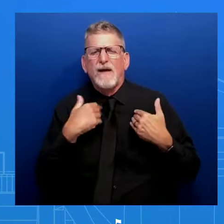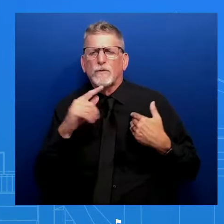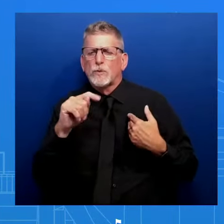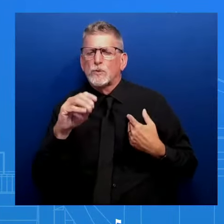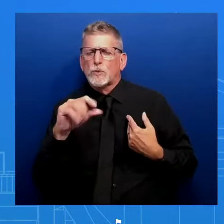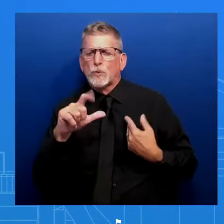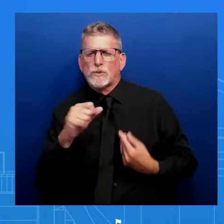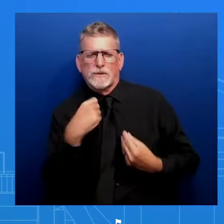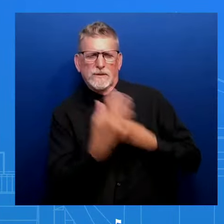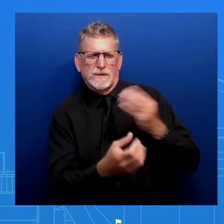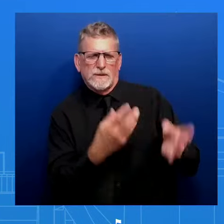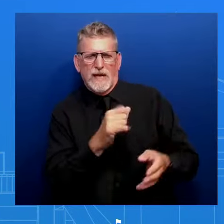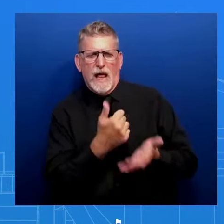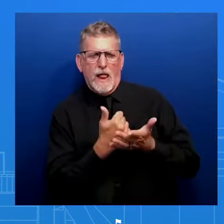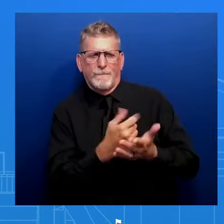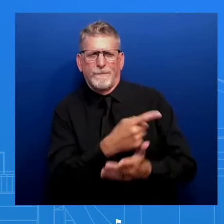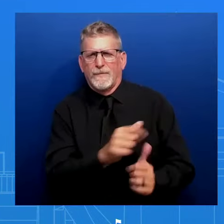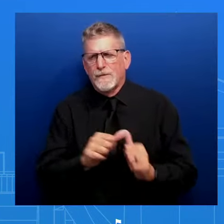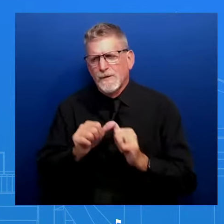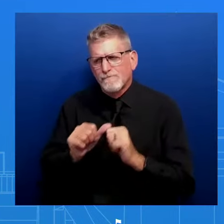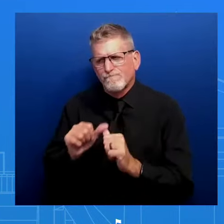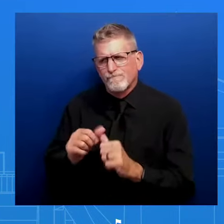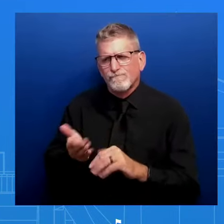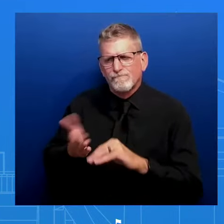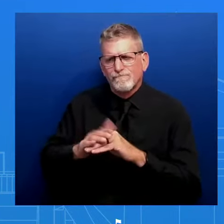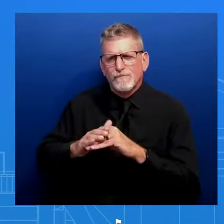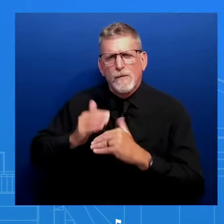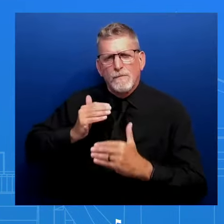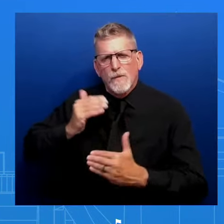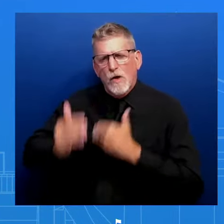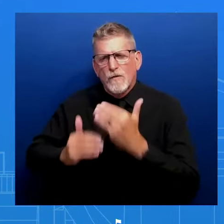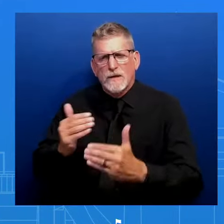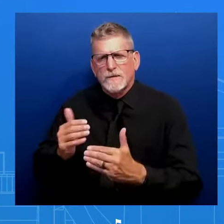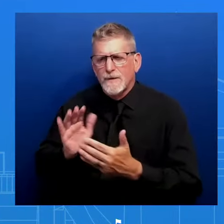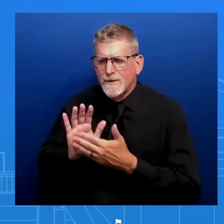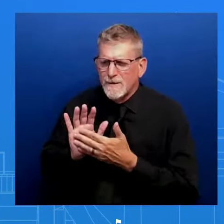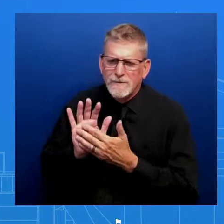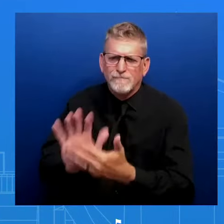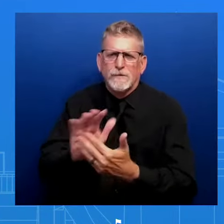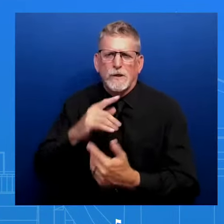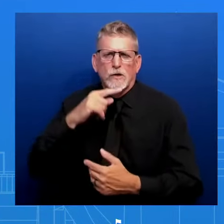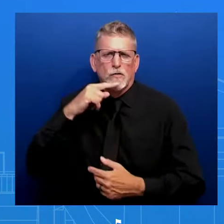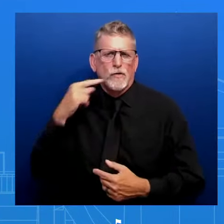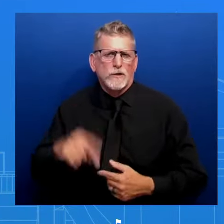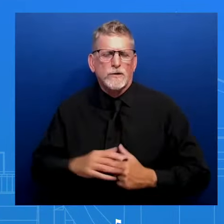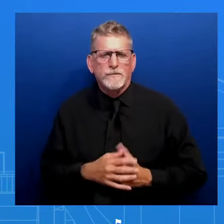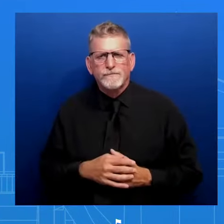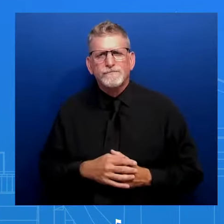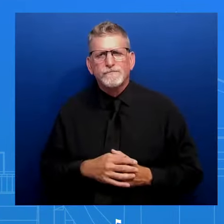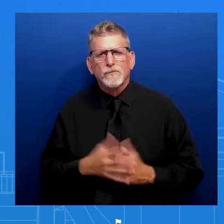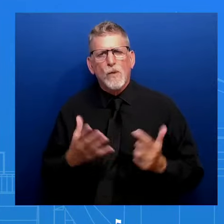in their counteroffensive. And to the degree it can be better progress, progress that they're more content with, then that's all to the good. Ms. Jean-Pierre: Go ahead, Darlene.